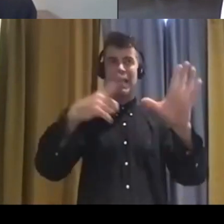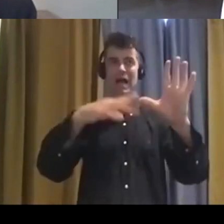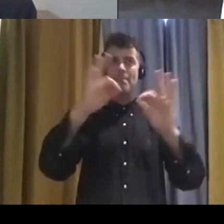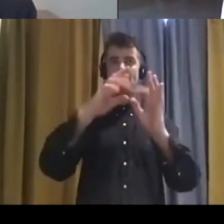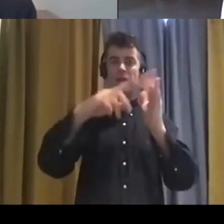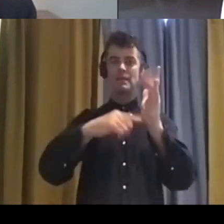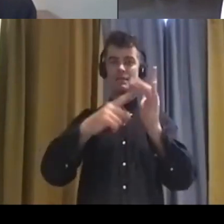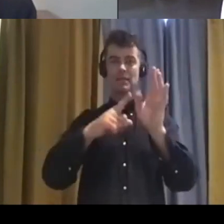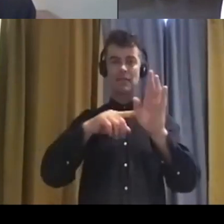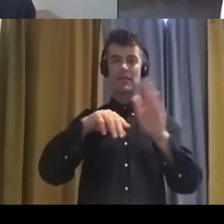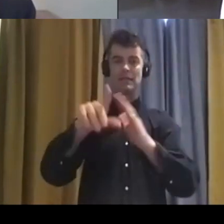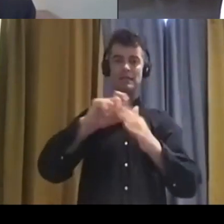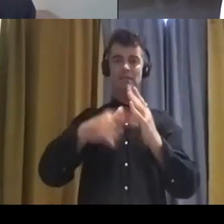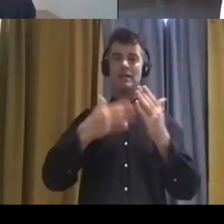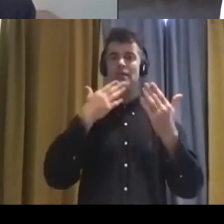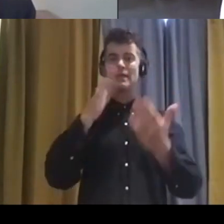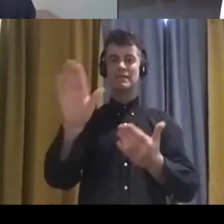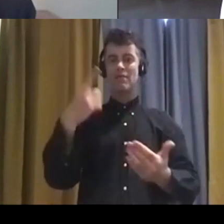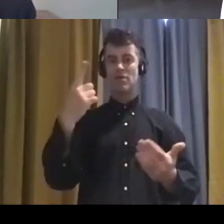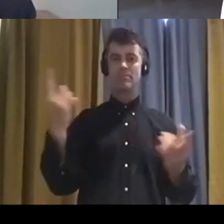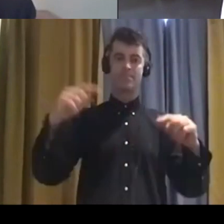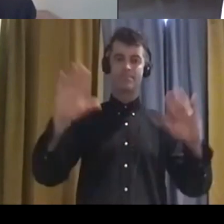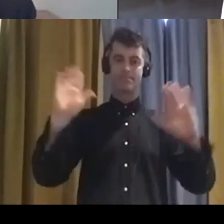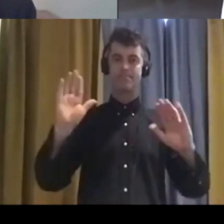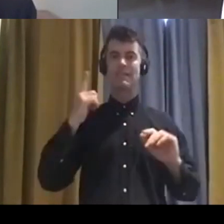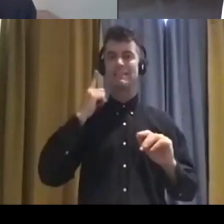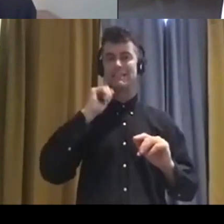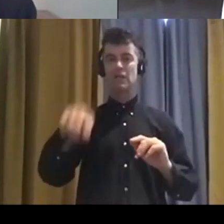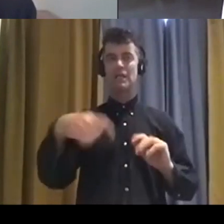We hope you can join us then. Thanks everyone for coming along today and we'll see you next time.